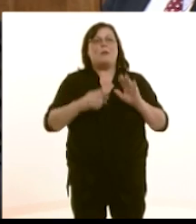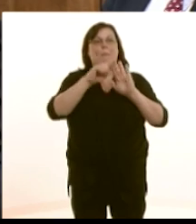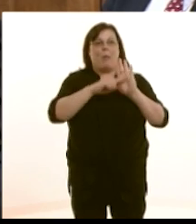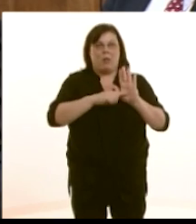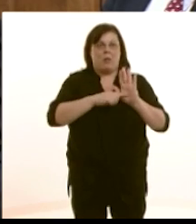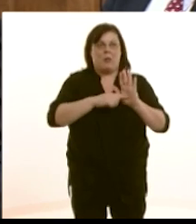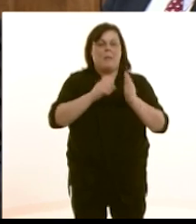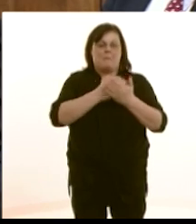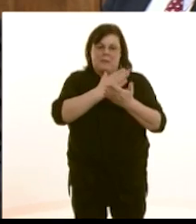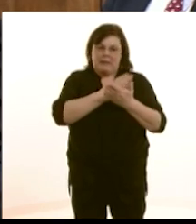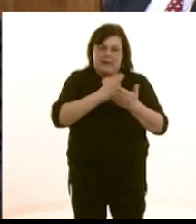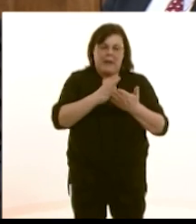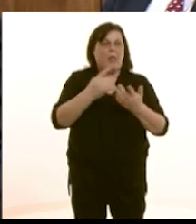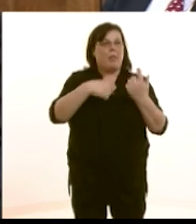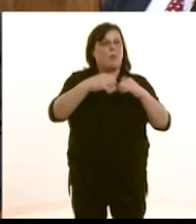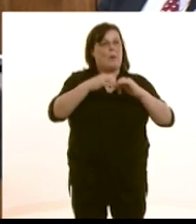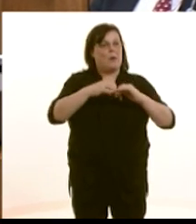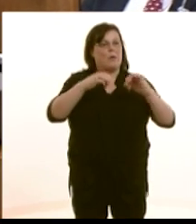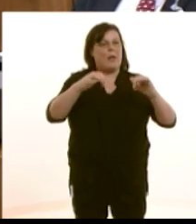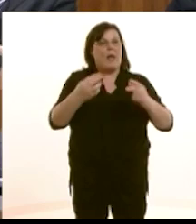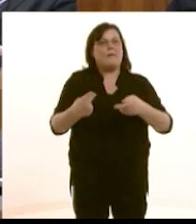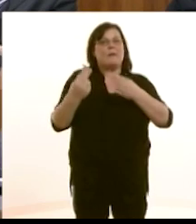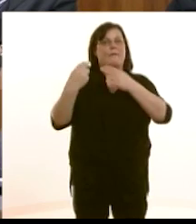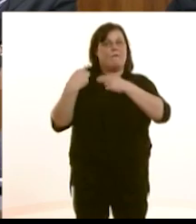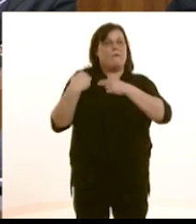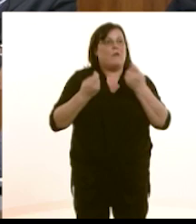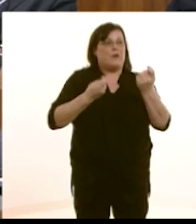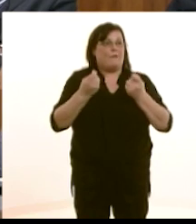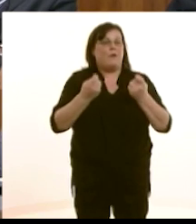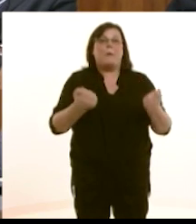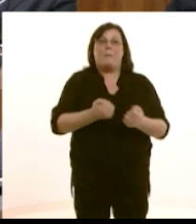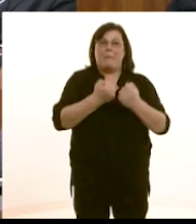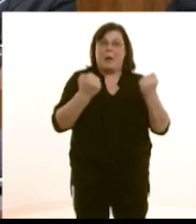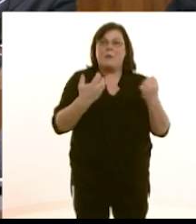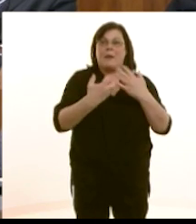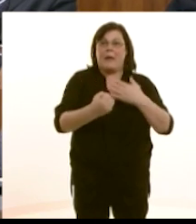an issue where the Assembly has devolved powers. We have made this point to the UK Government.